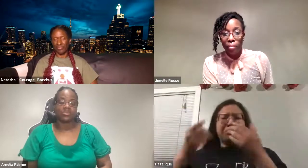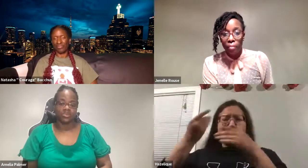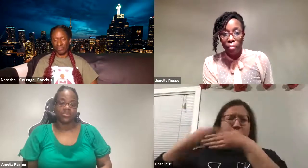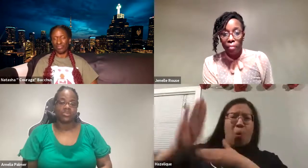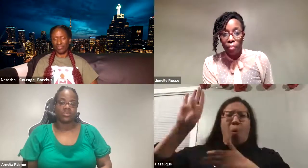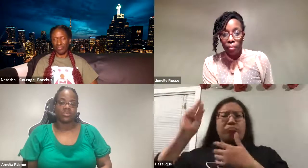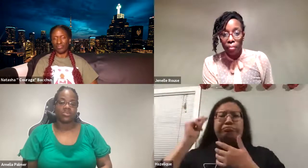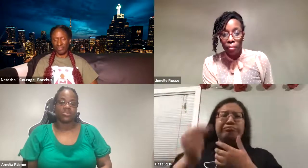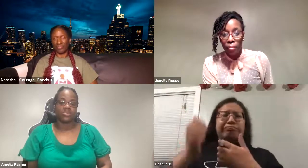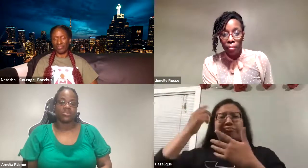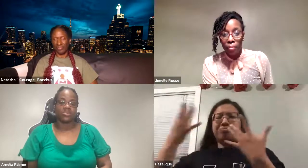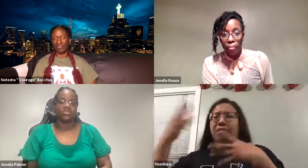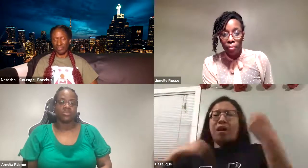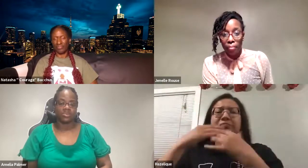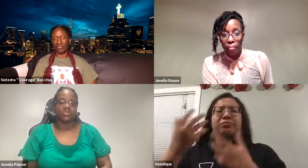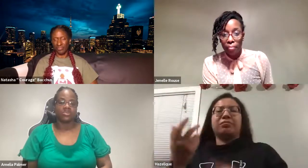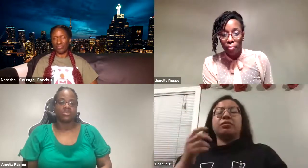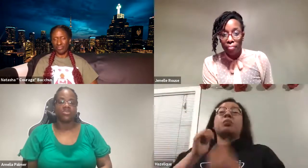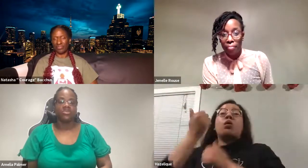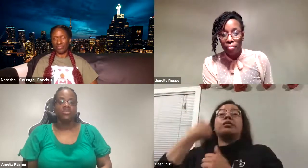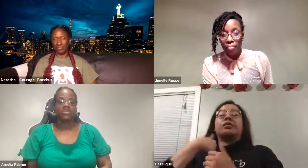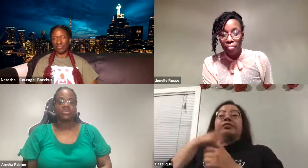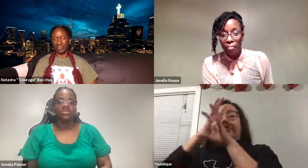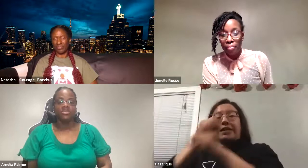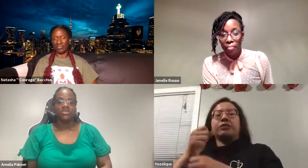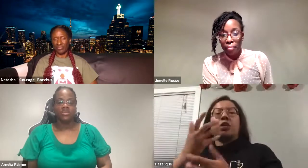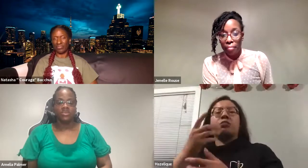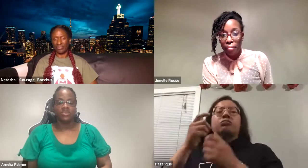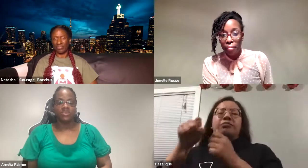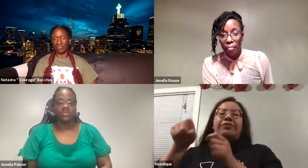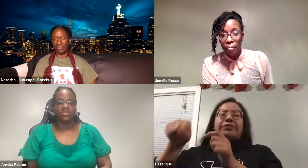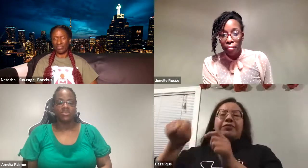at the university level but they're not born into it and so it doesn't come naturally to them